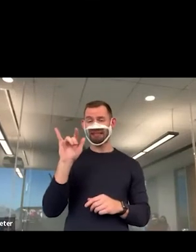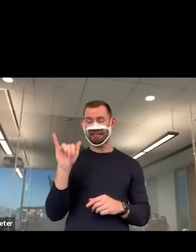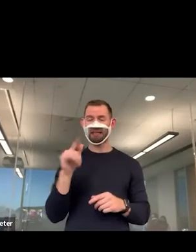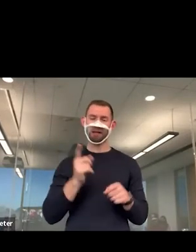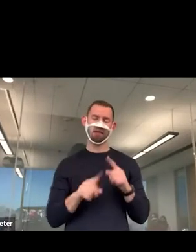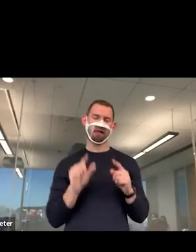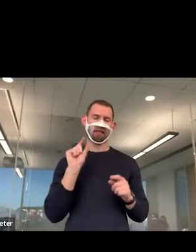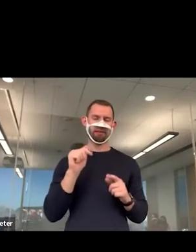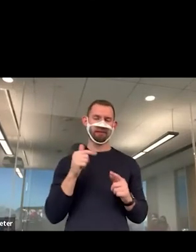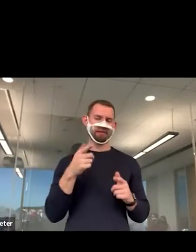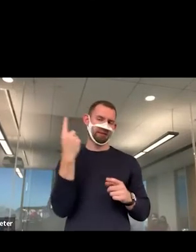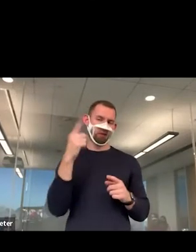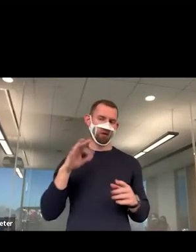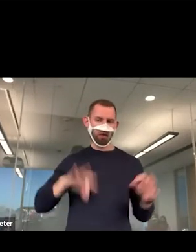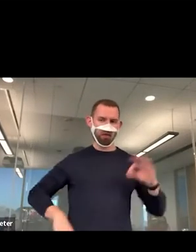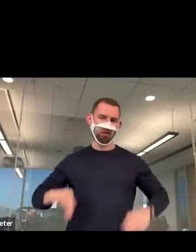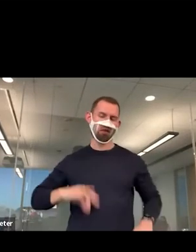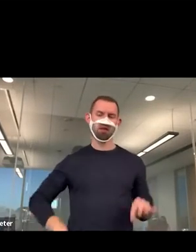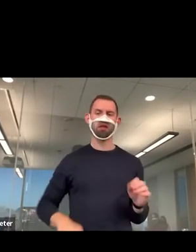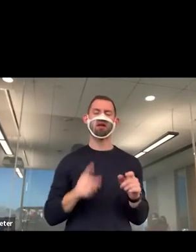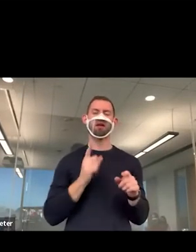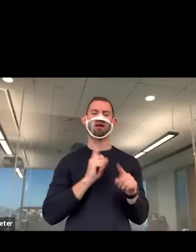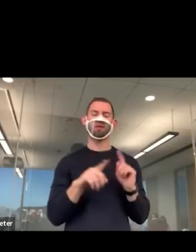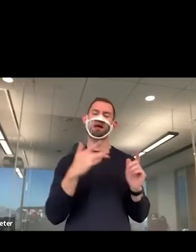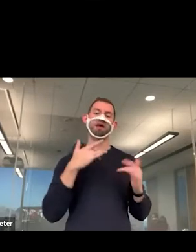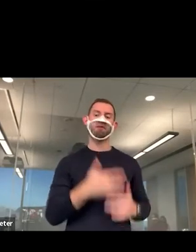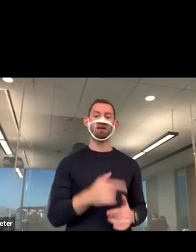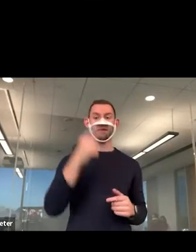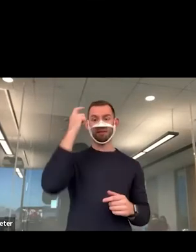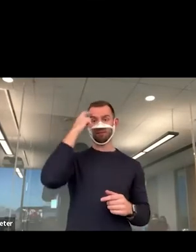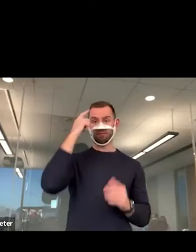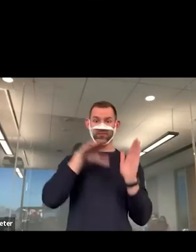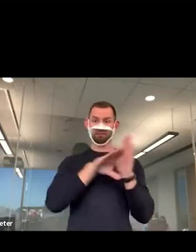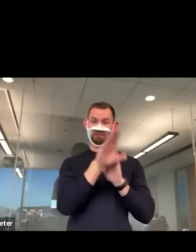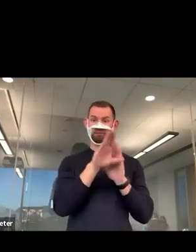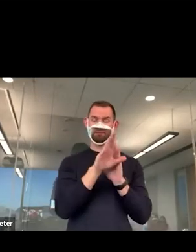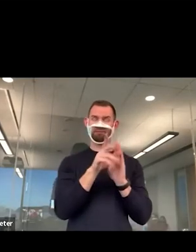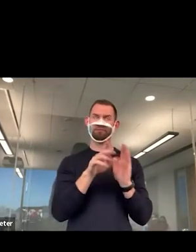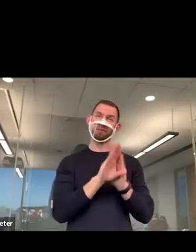a lot of times it was people with developmental disabilities where we would put them in a room